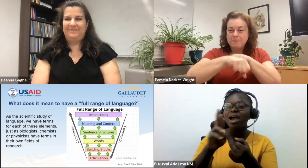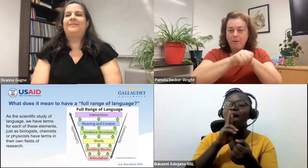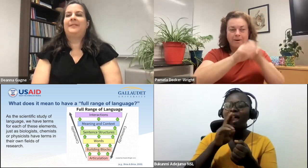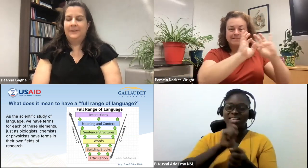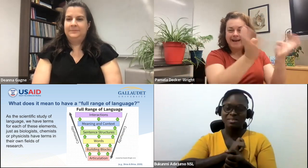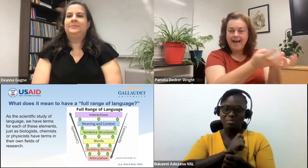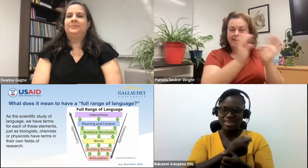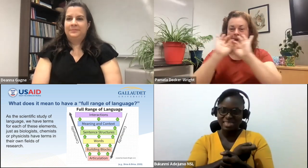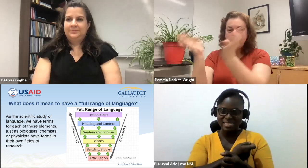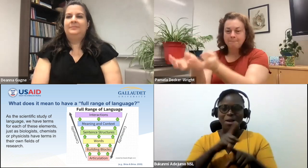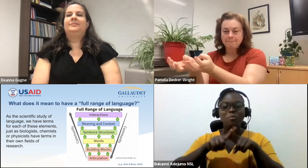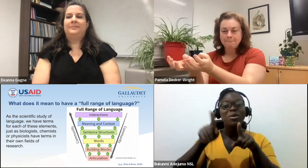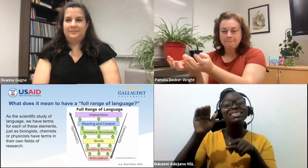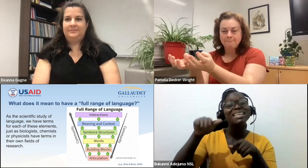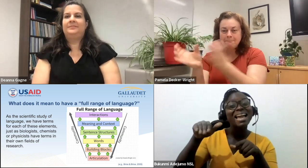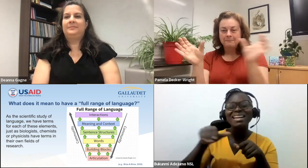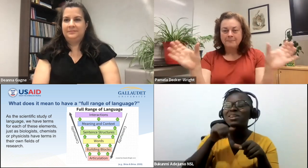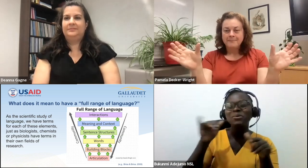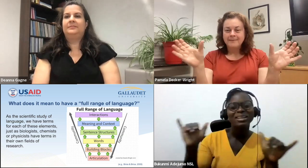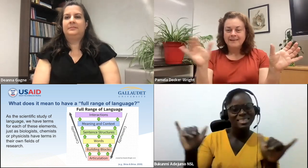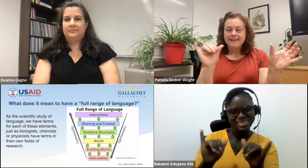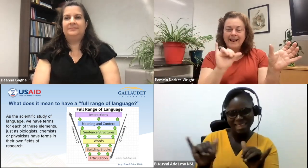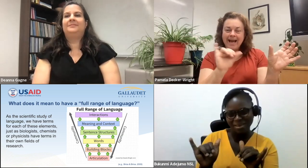That's what I meant by you have 2 different football stadiums.